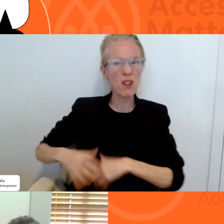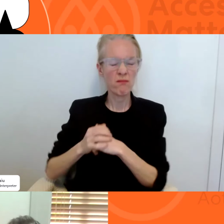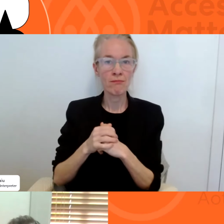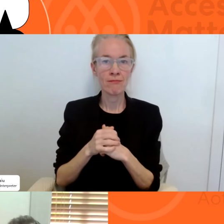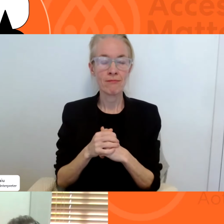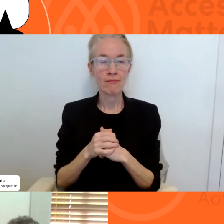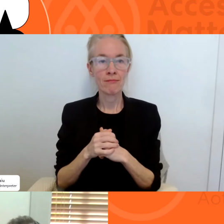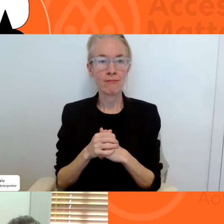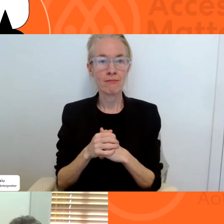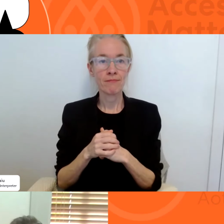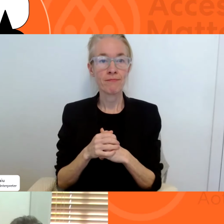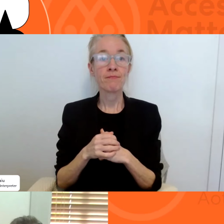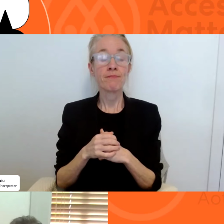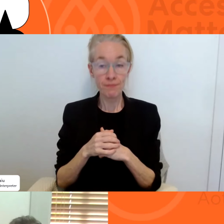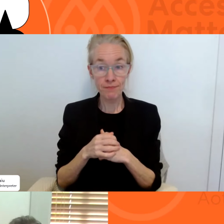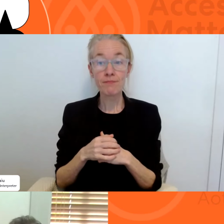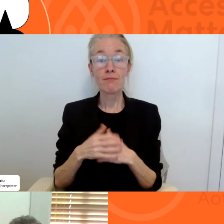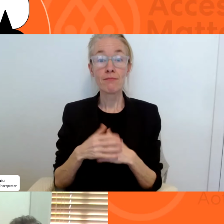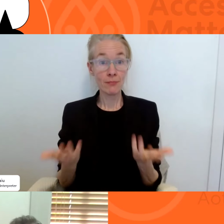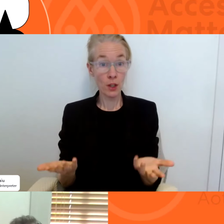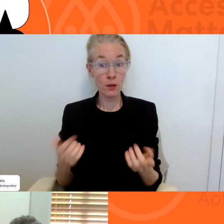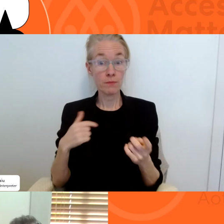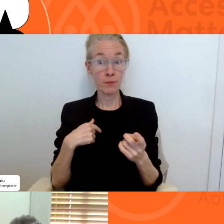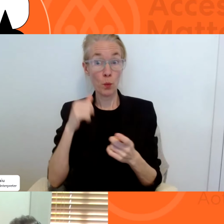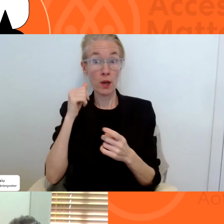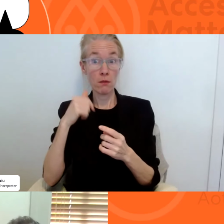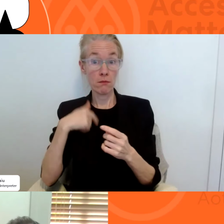communities, but especially in the disability community, and that